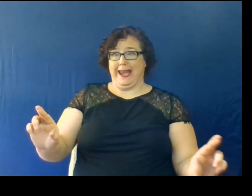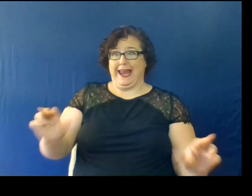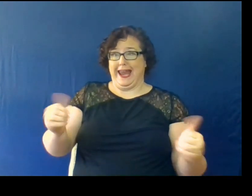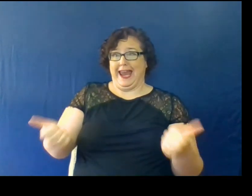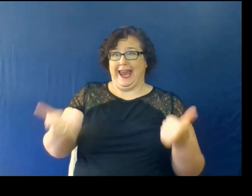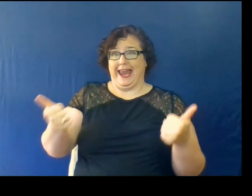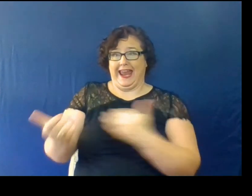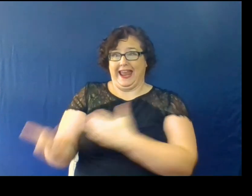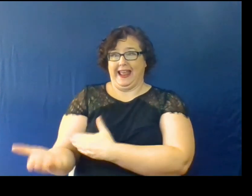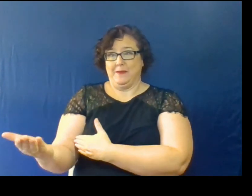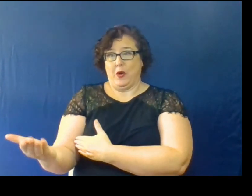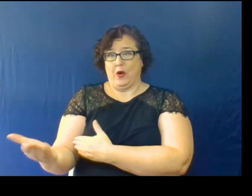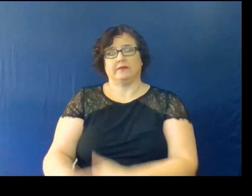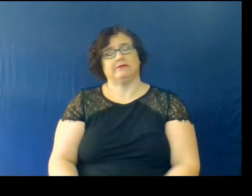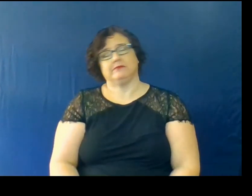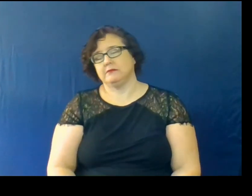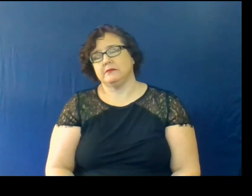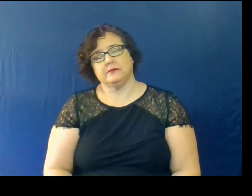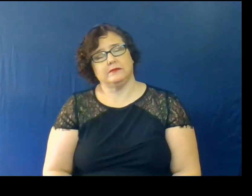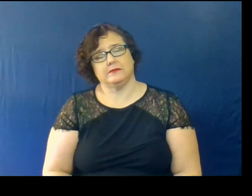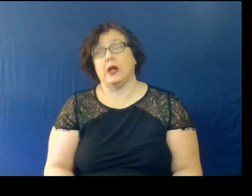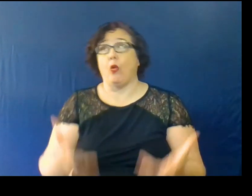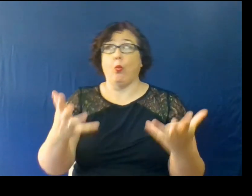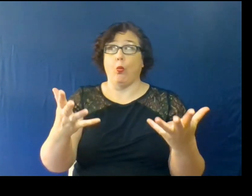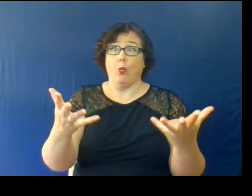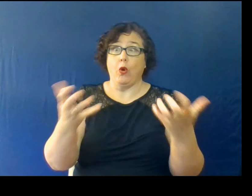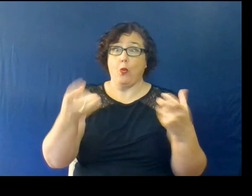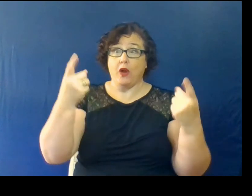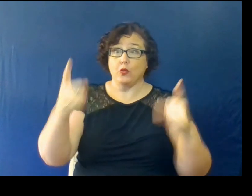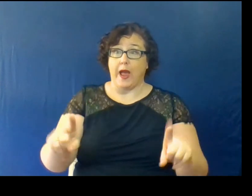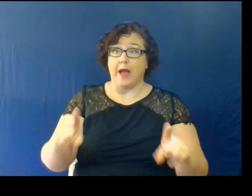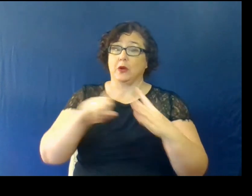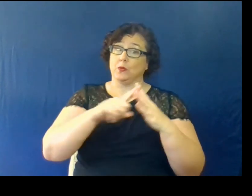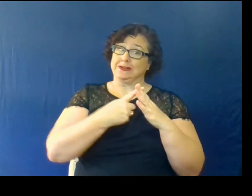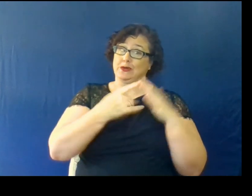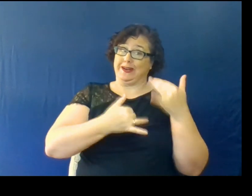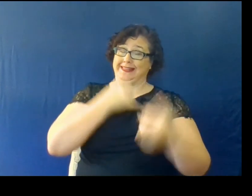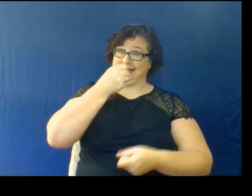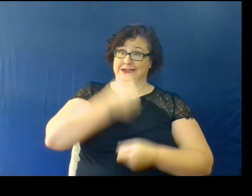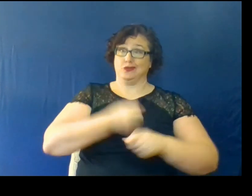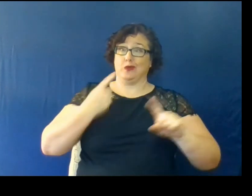wanted that to happen. You know when we started this year that was one of our our goals and we've